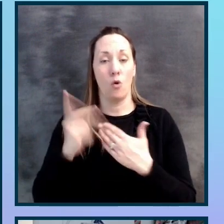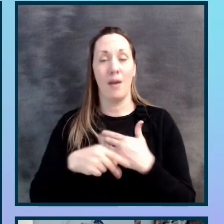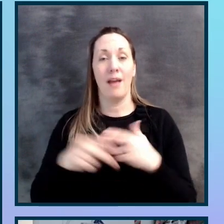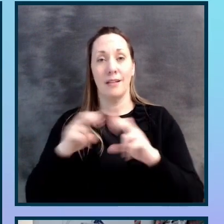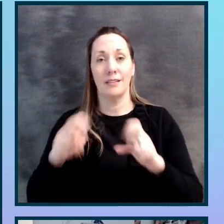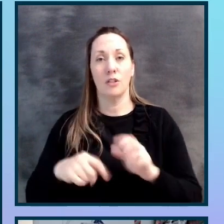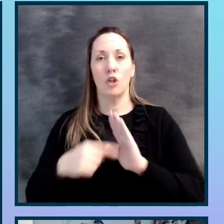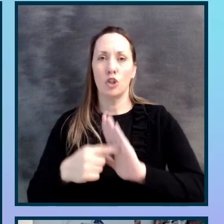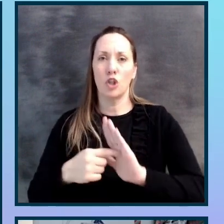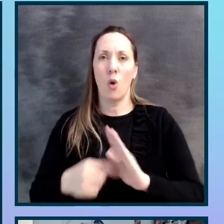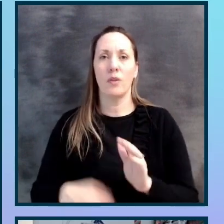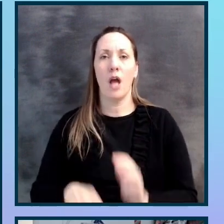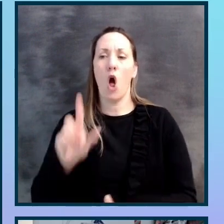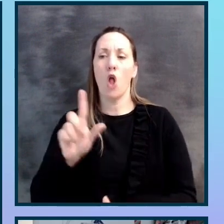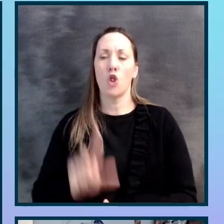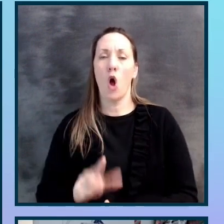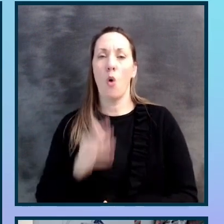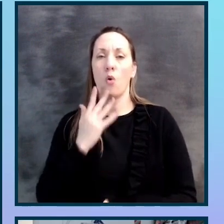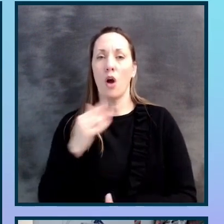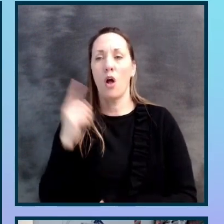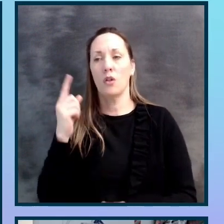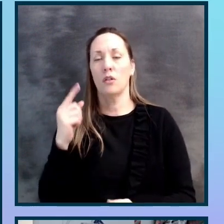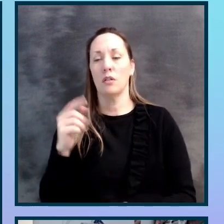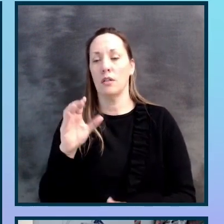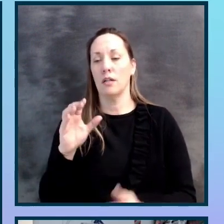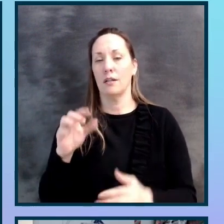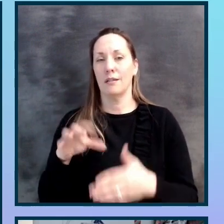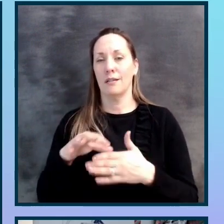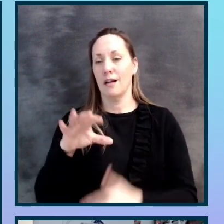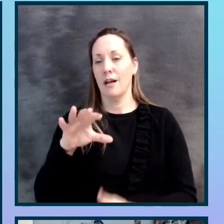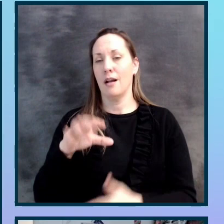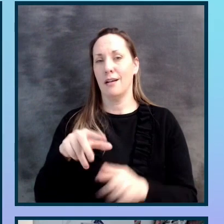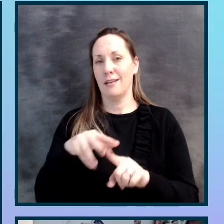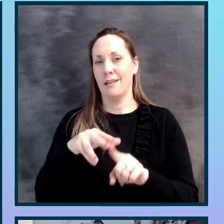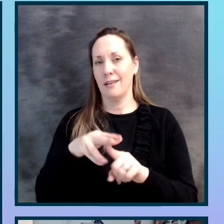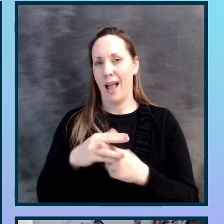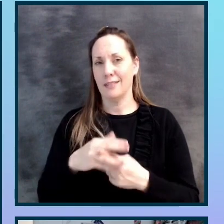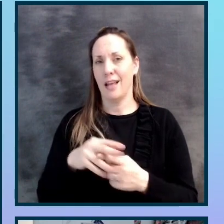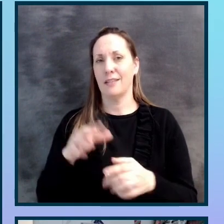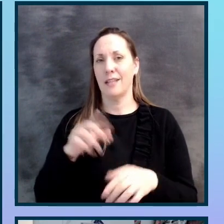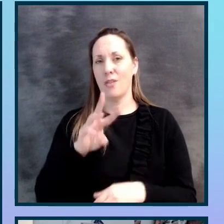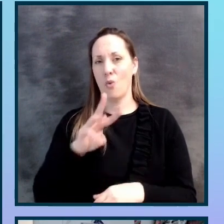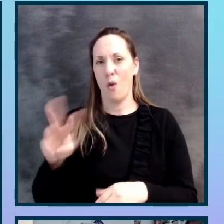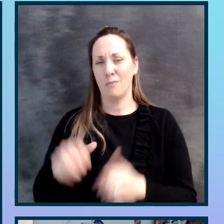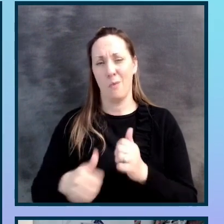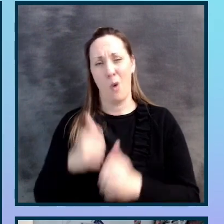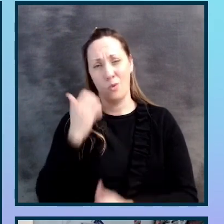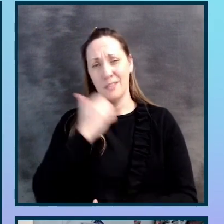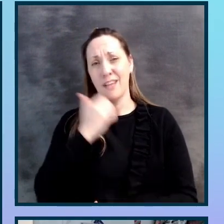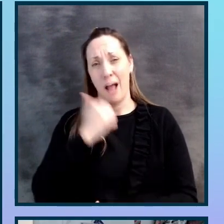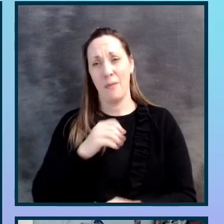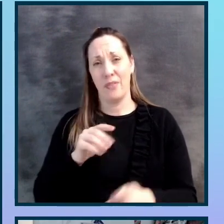showed that low color contrast on text was the most common accessibility issue affecting a large number of pages,